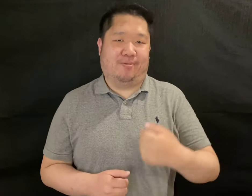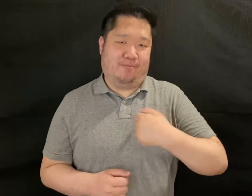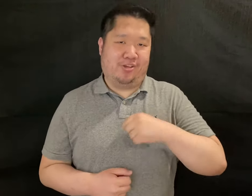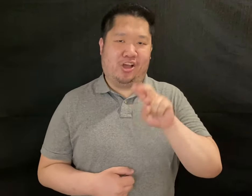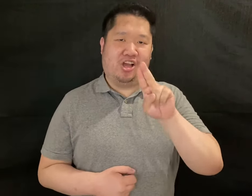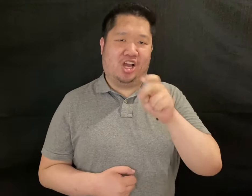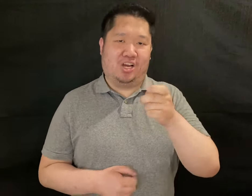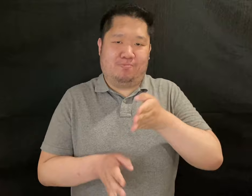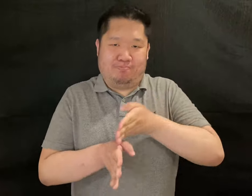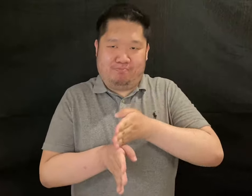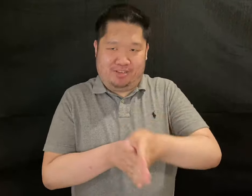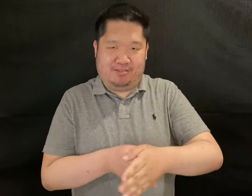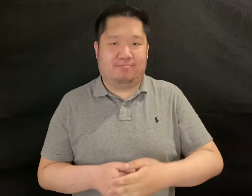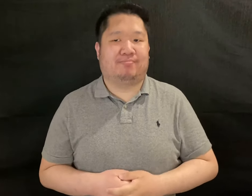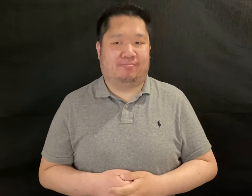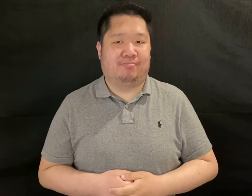and I am a UX professional.